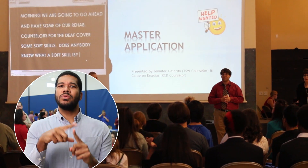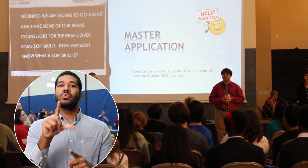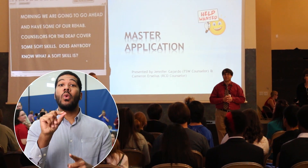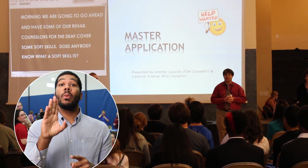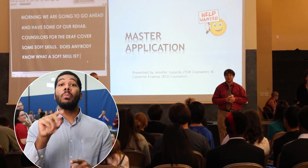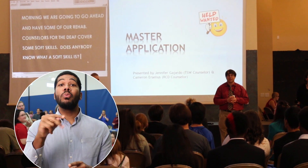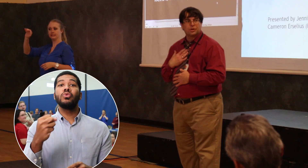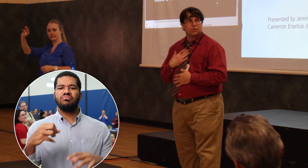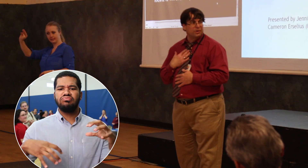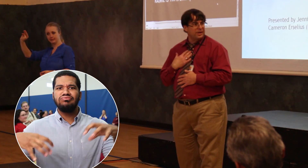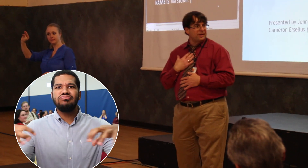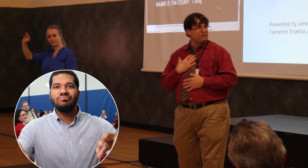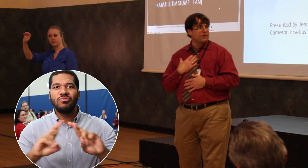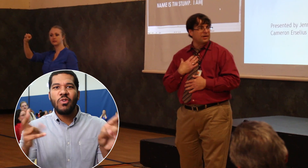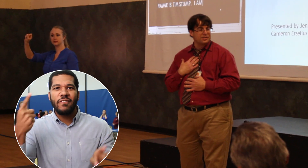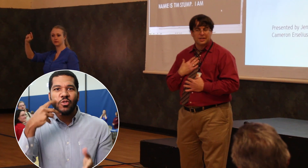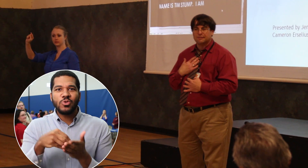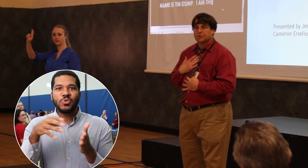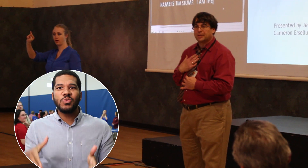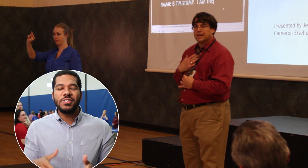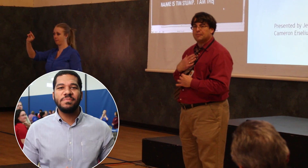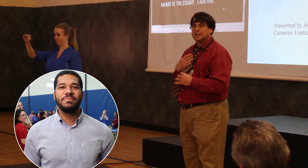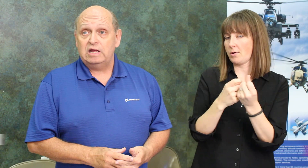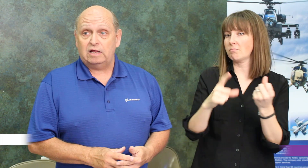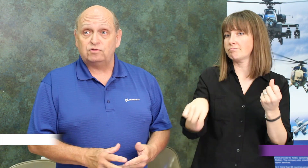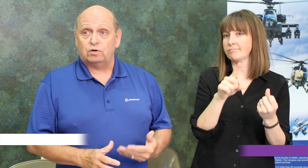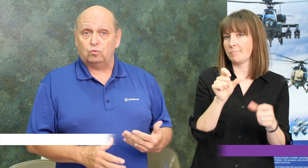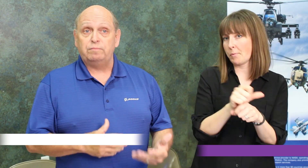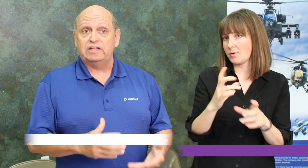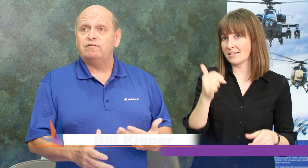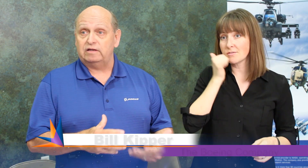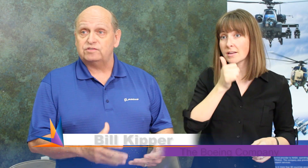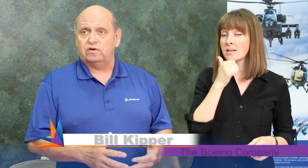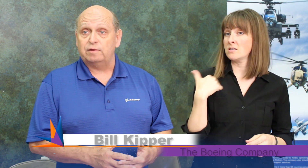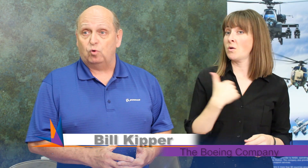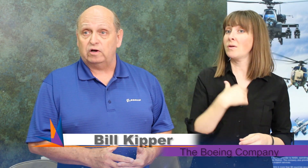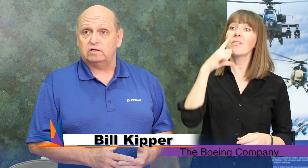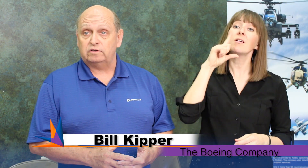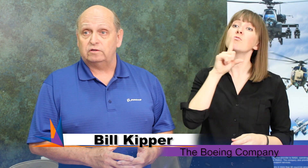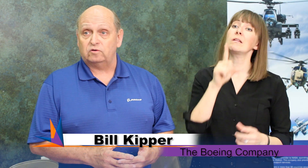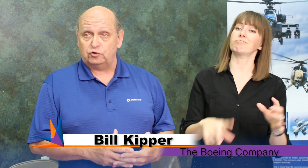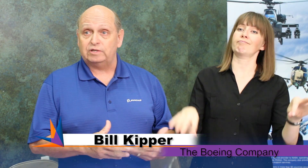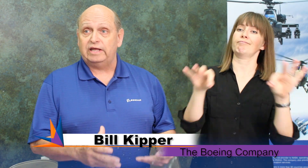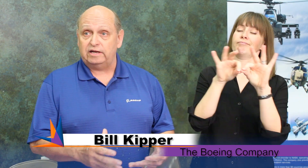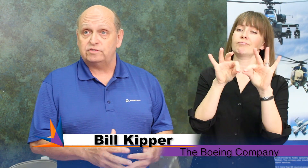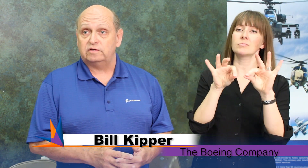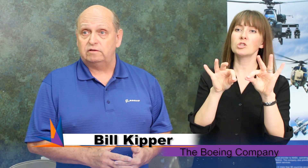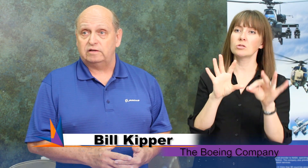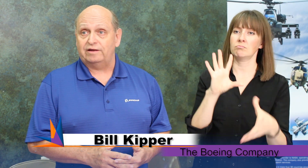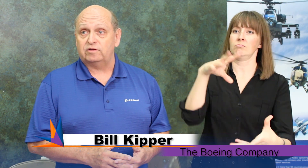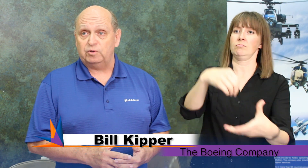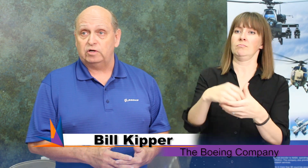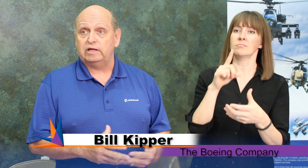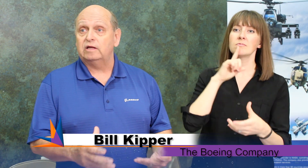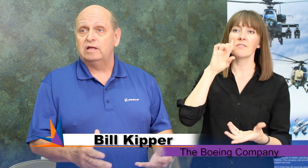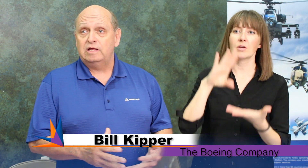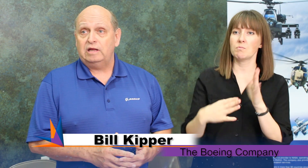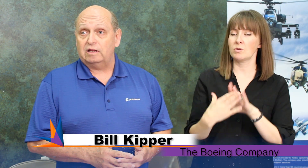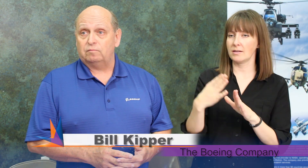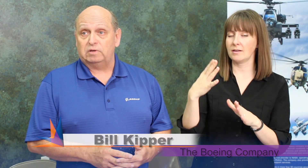close to 20 booths were available for students to visit. Bill: "We believe that it's very important to engage the Deaf community